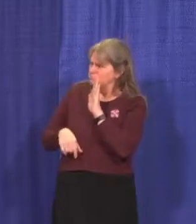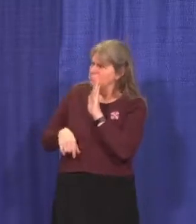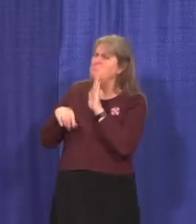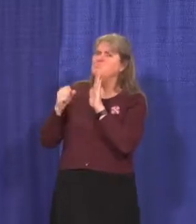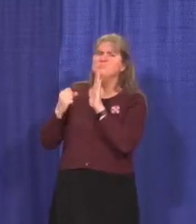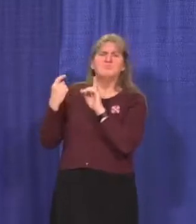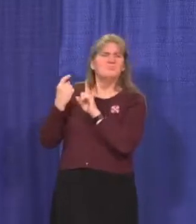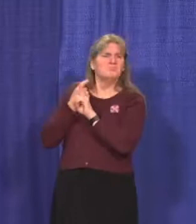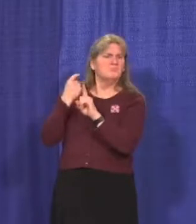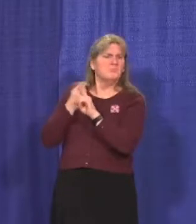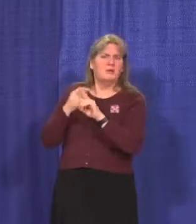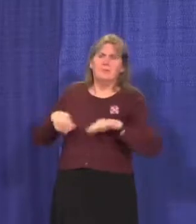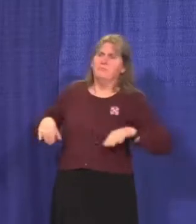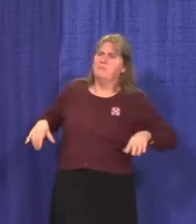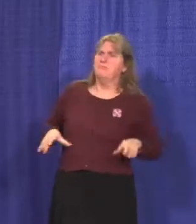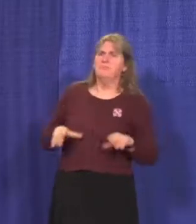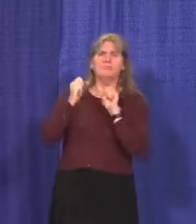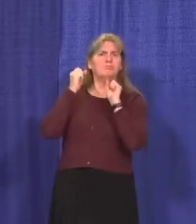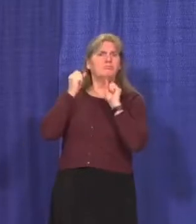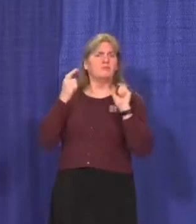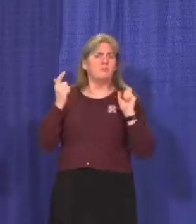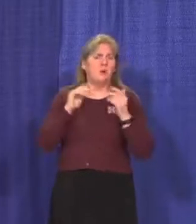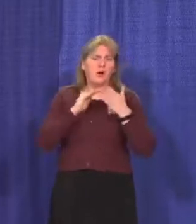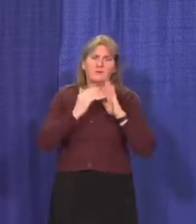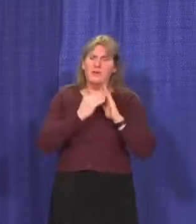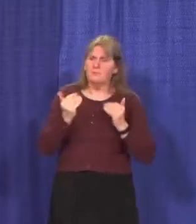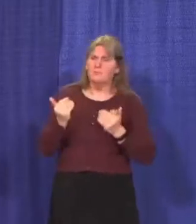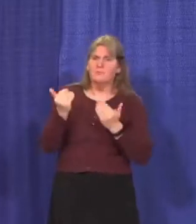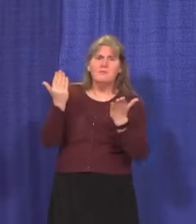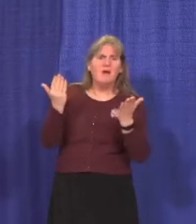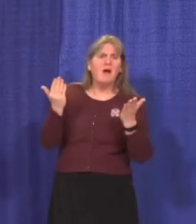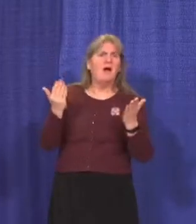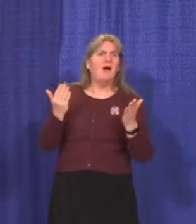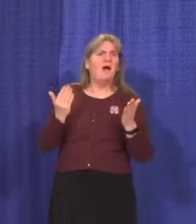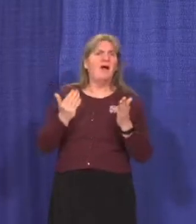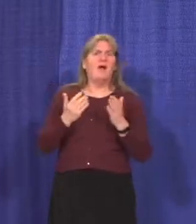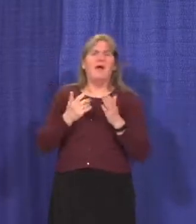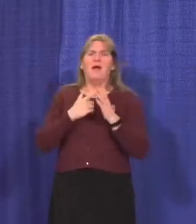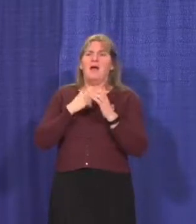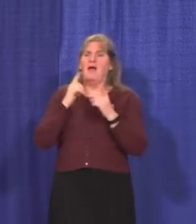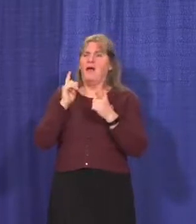effort of small communities all through to having won here in